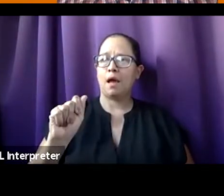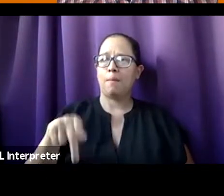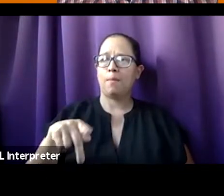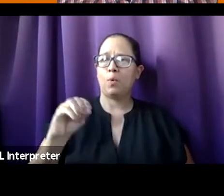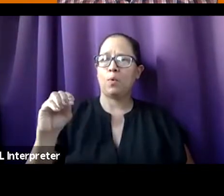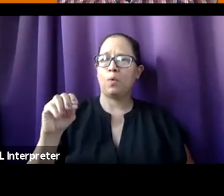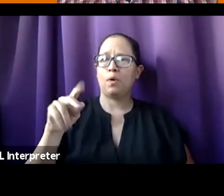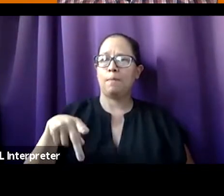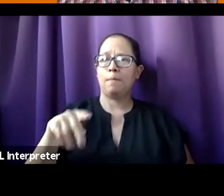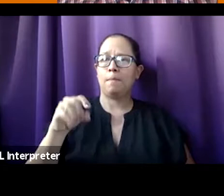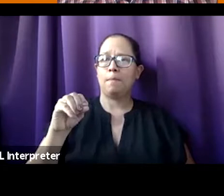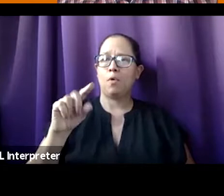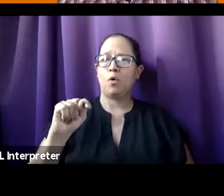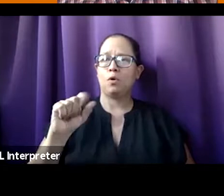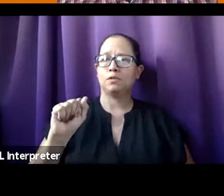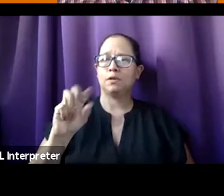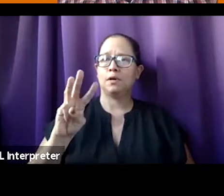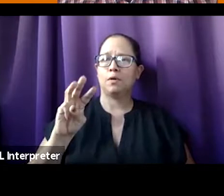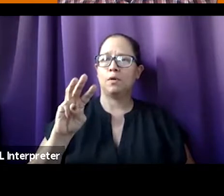and Chickasaw nations.